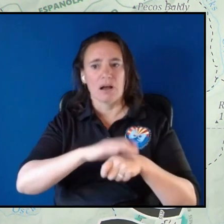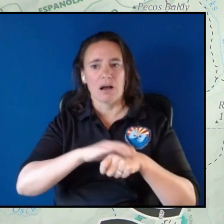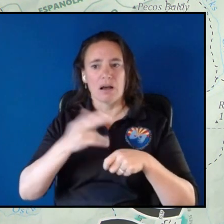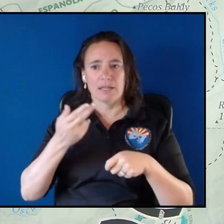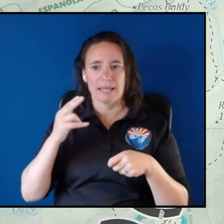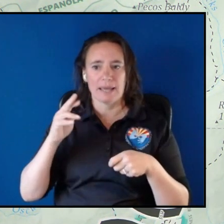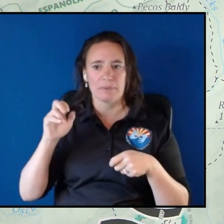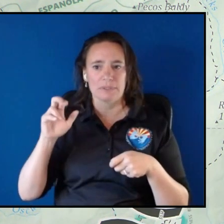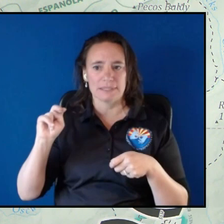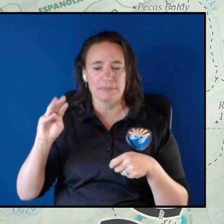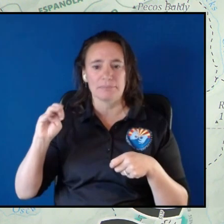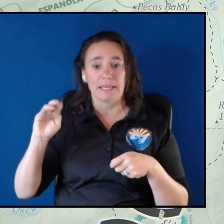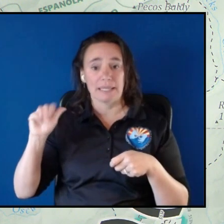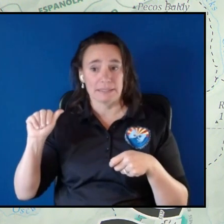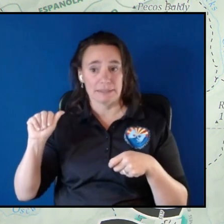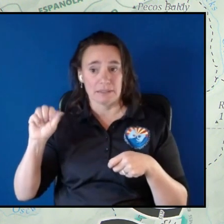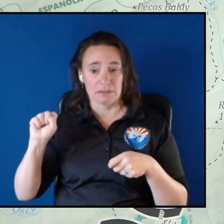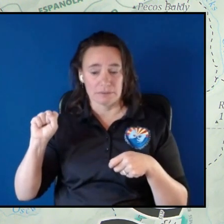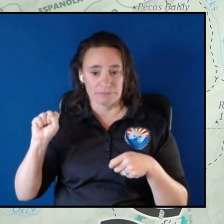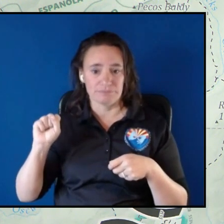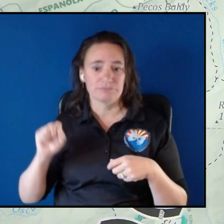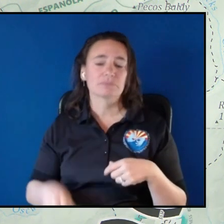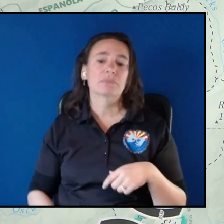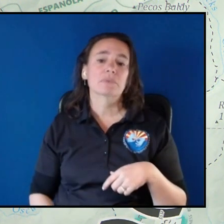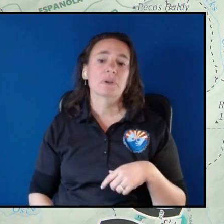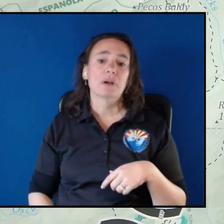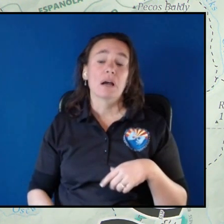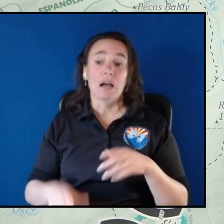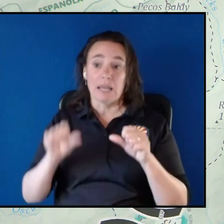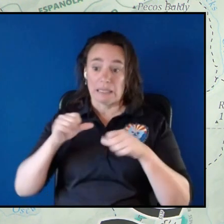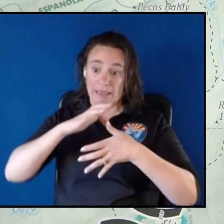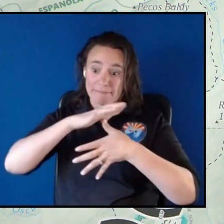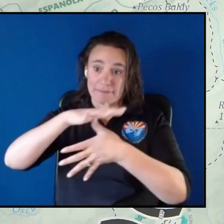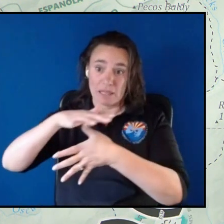get our aviation resources up there to continue to do those